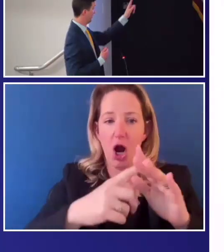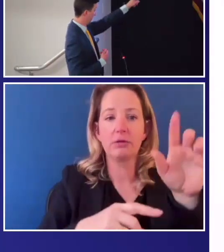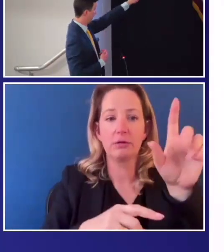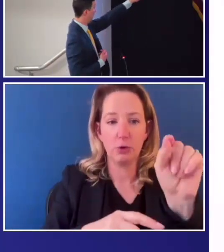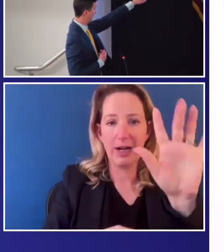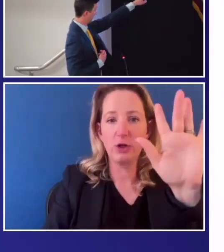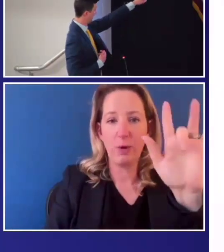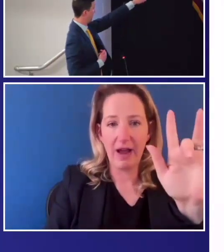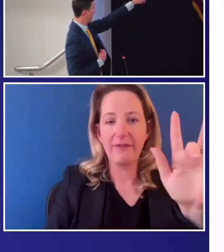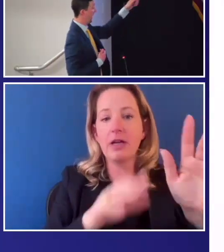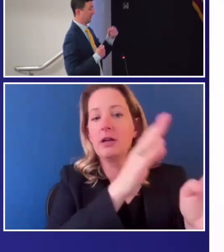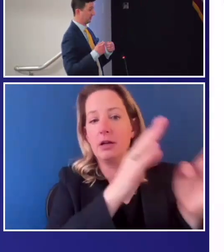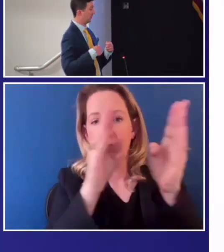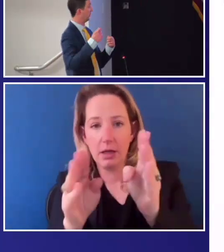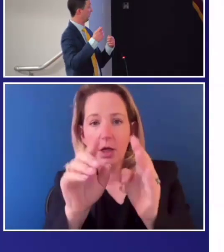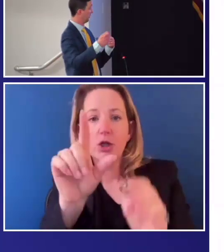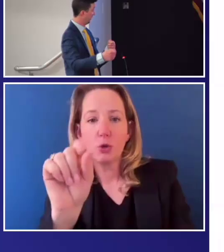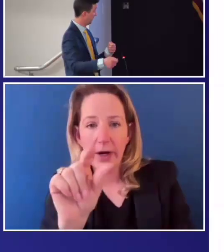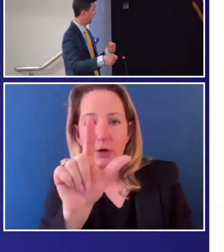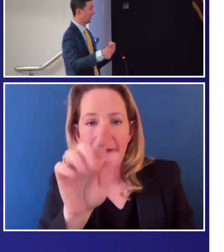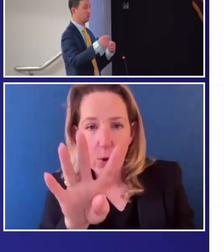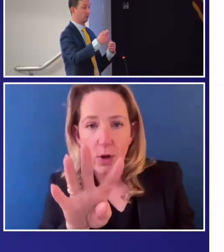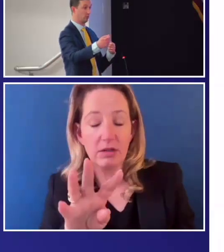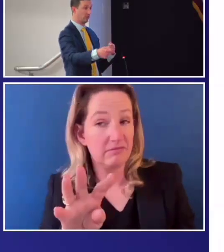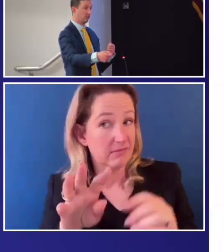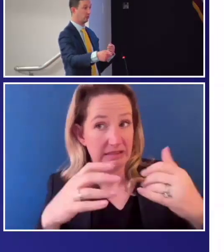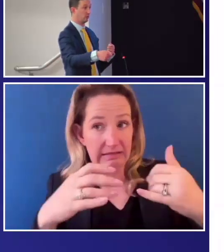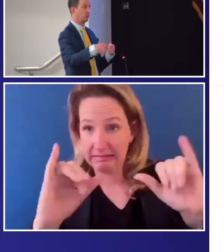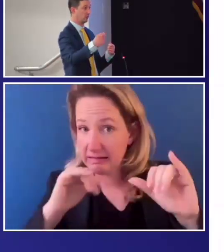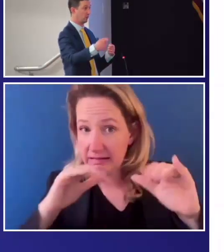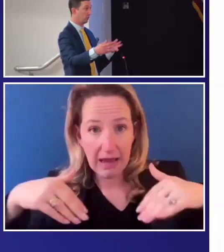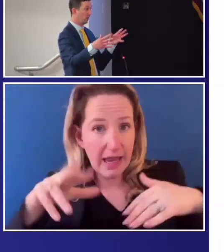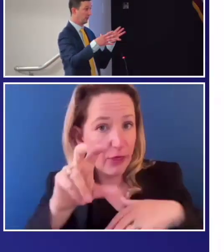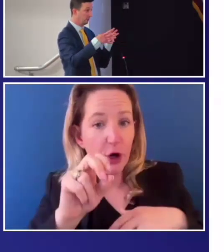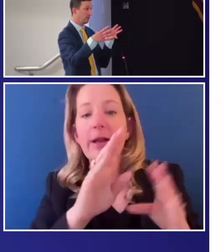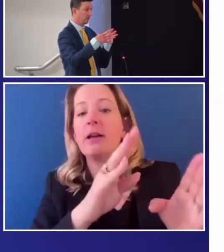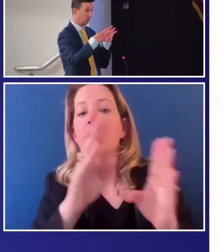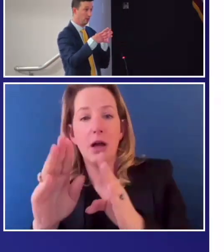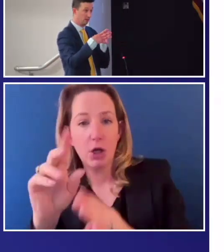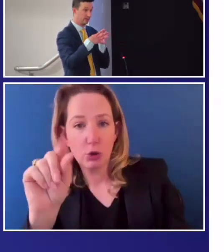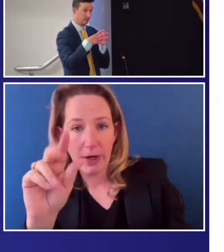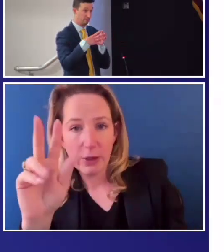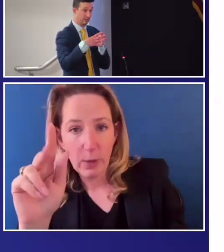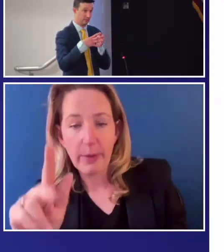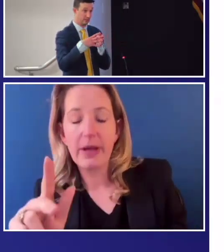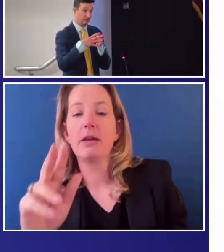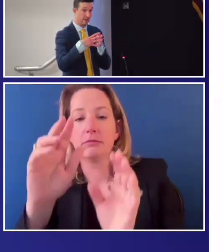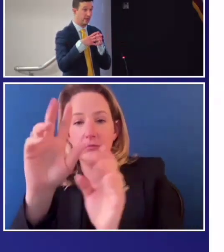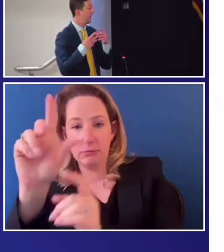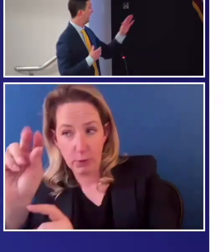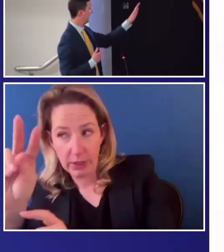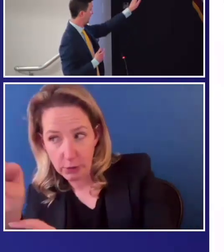You would keep walking down the path. You'd go to 2023, 2022, 2021. You'd be snowballing the completers and at